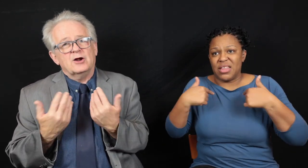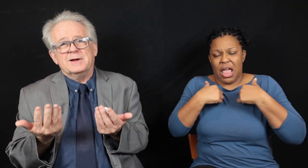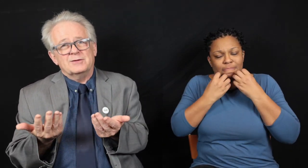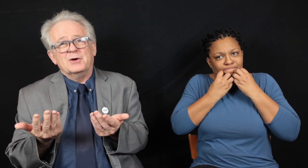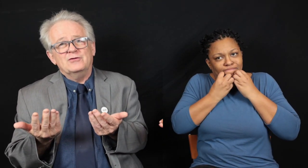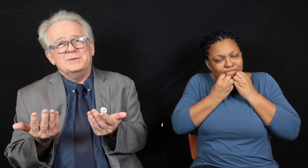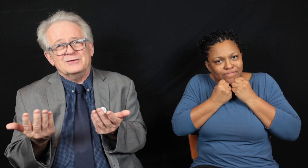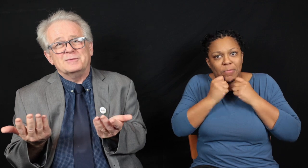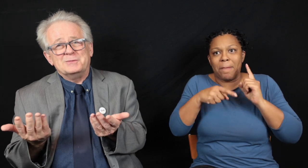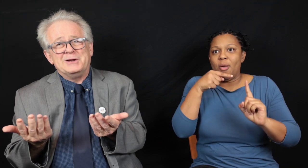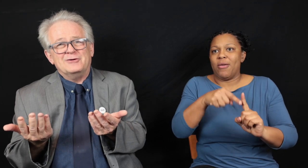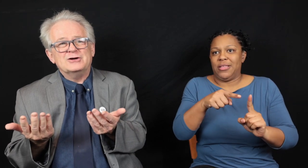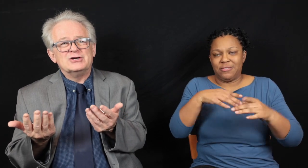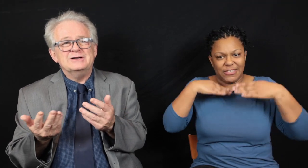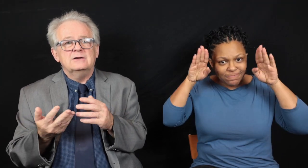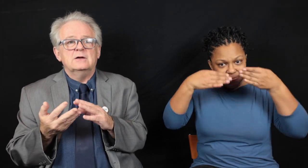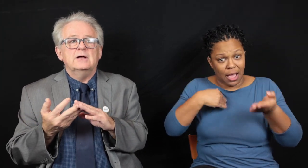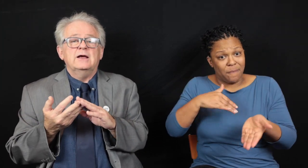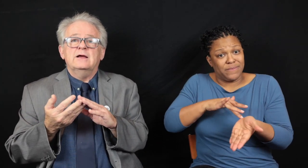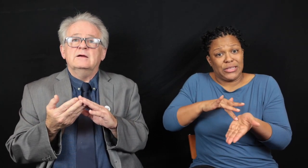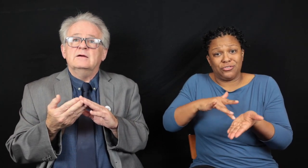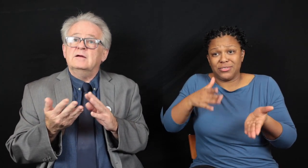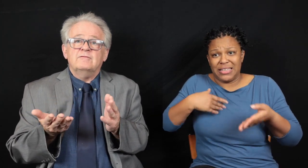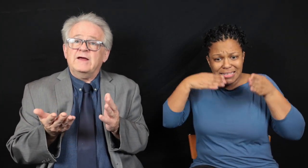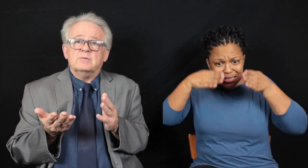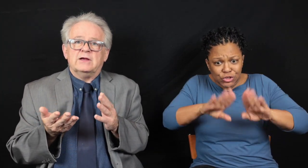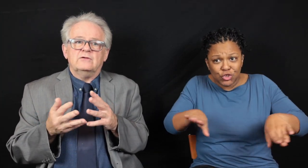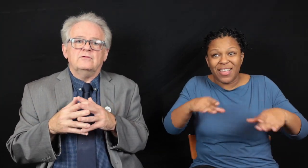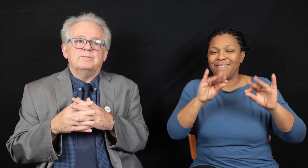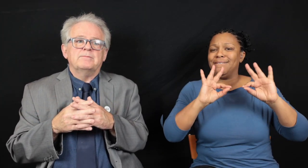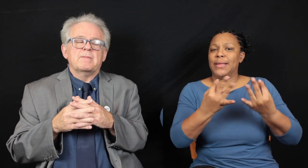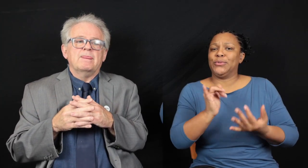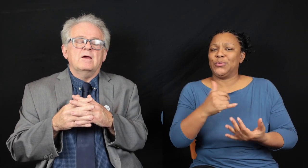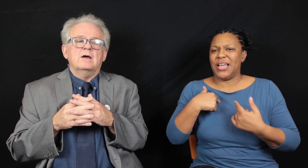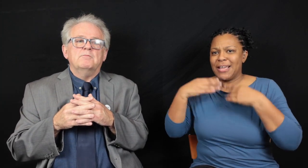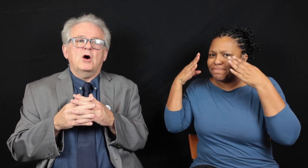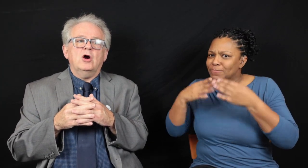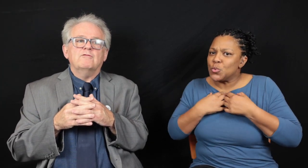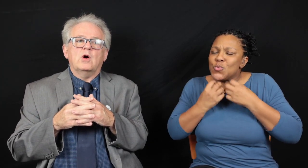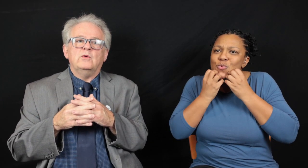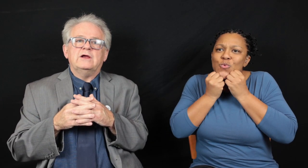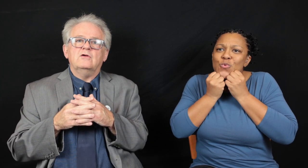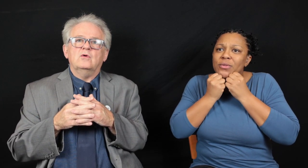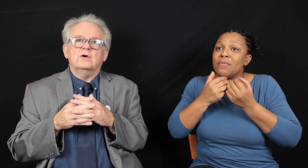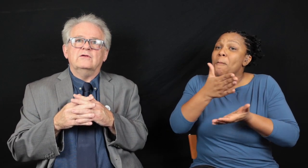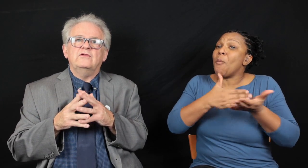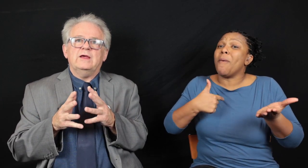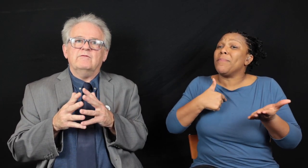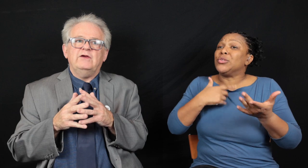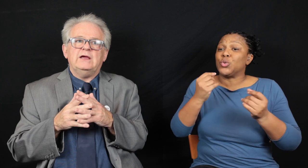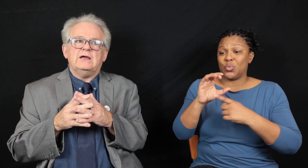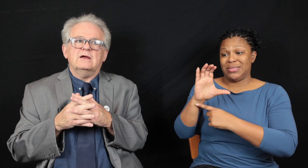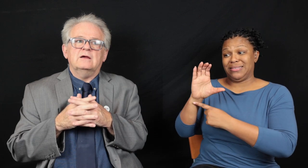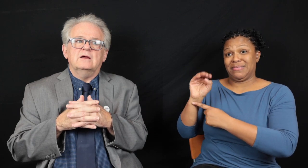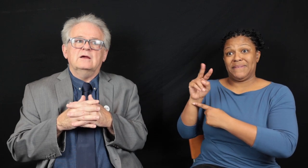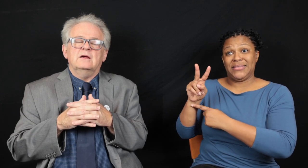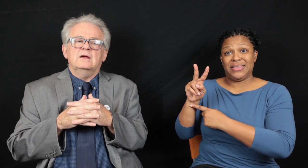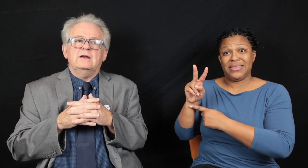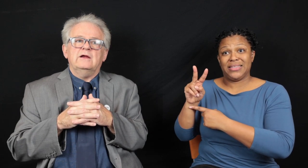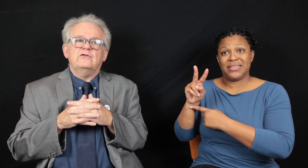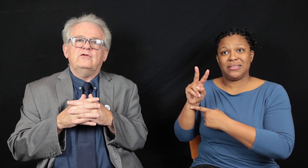care about the most because I’m a pediatrician. And families. Part of what we can do in CMV is